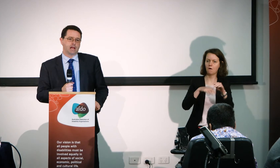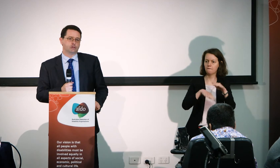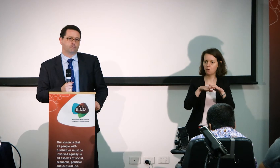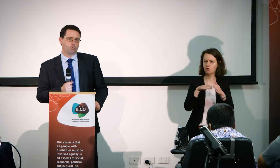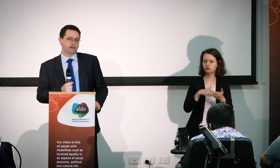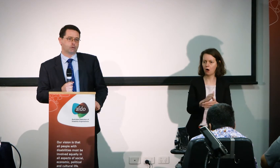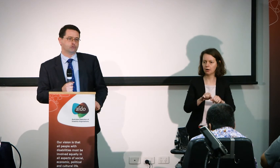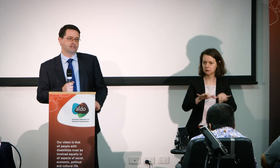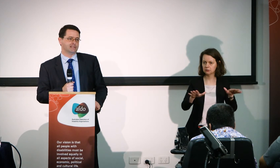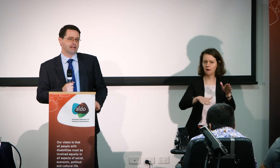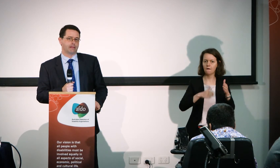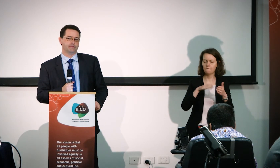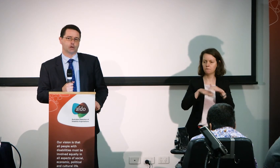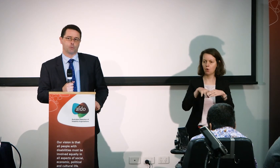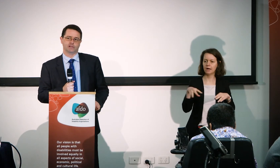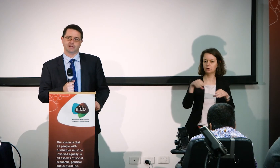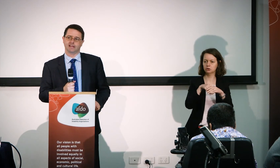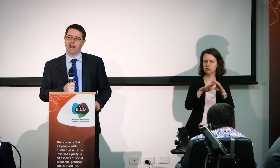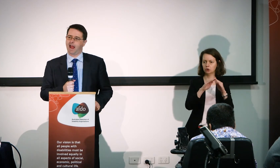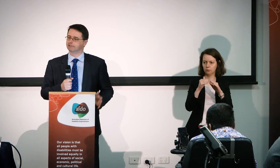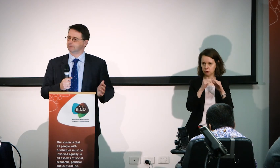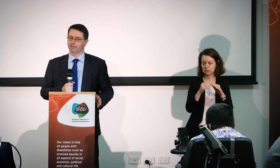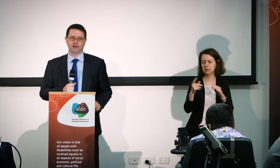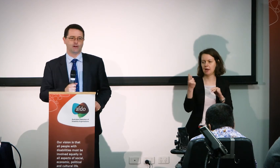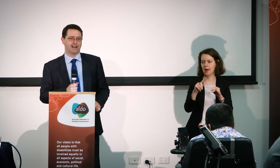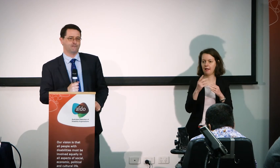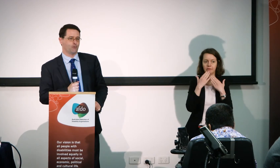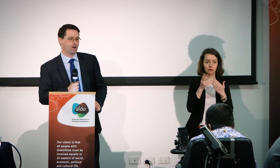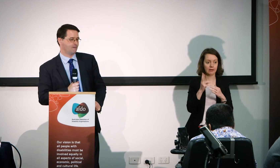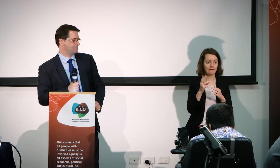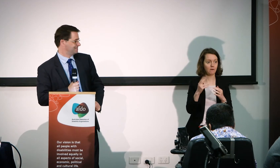and full inclusion in the community. and thank you again for having me.